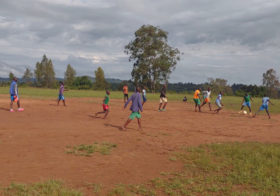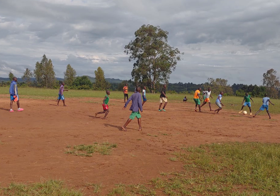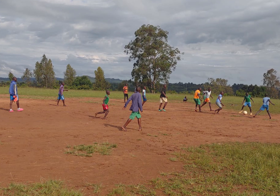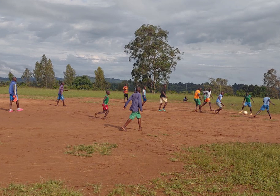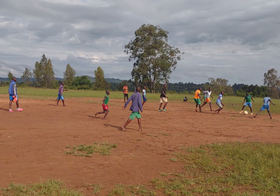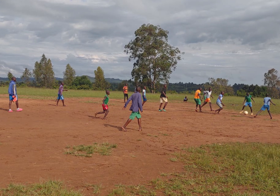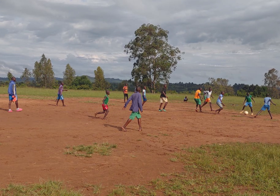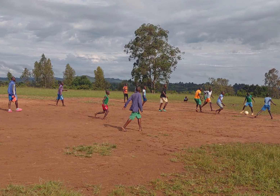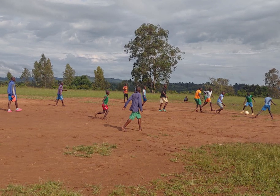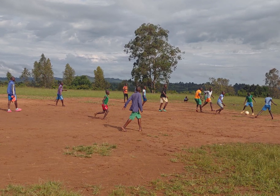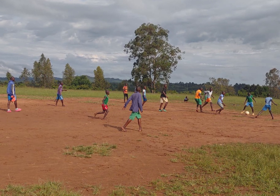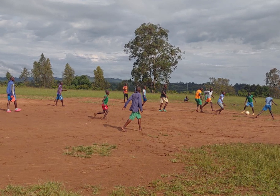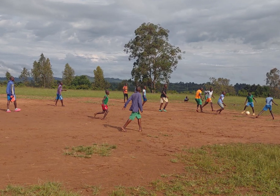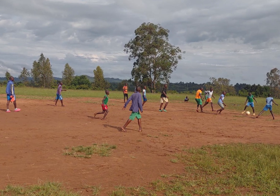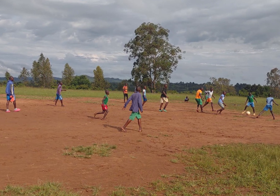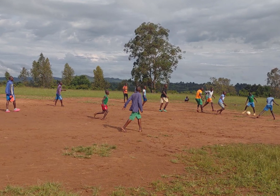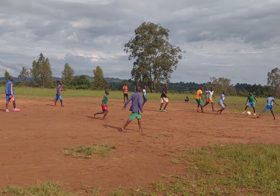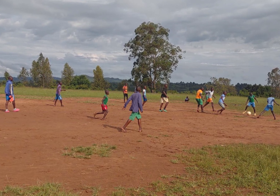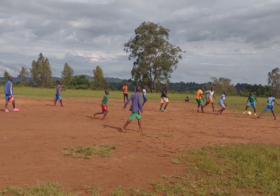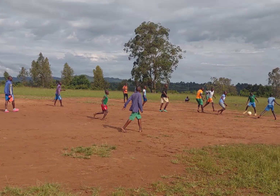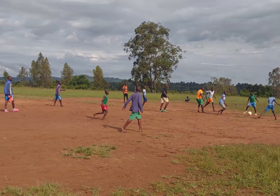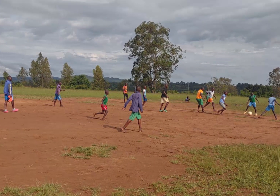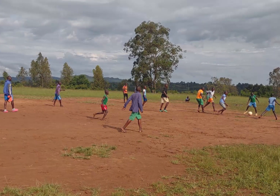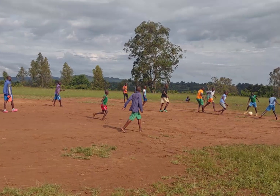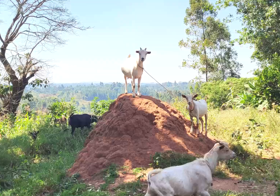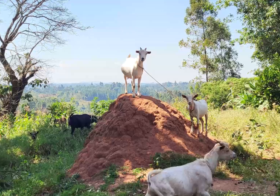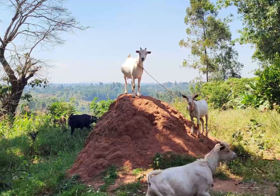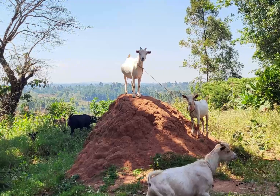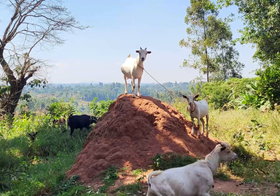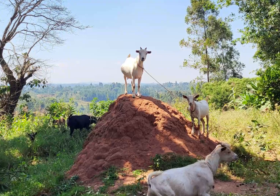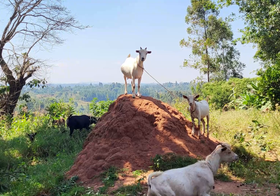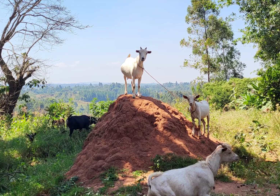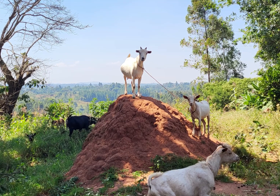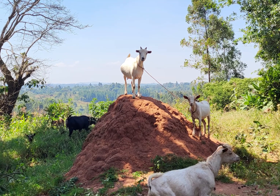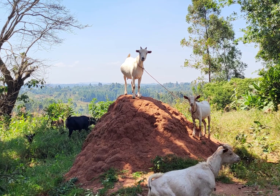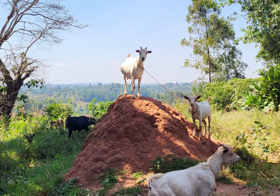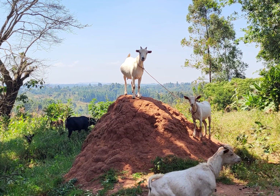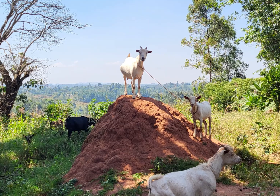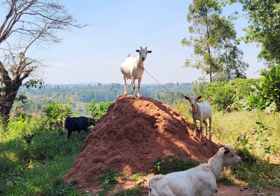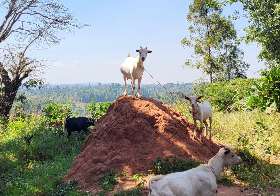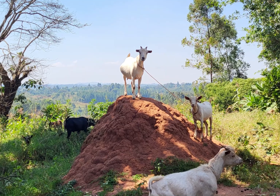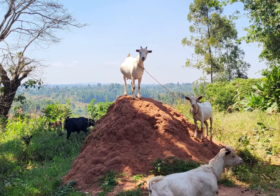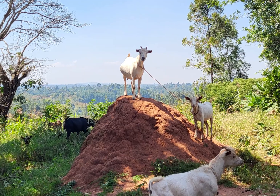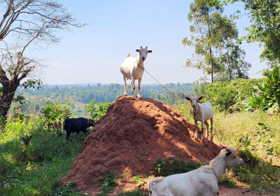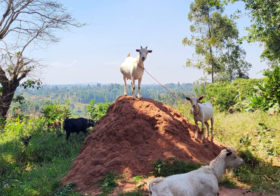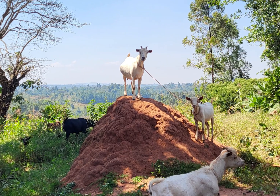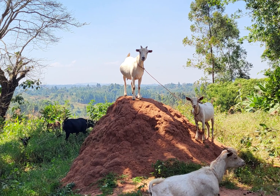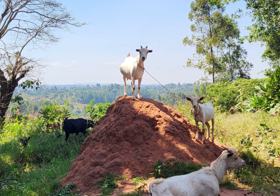and then it's washing and playing and so they all stay on campus. We have goats, we have chickens, we have our garden.